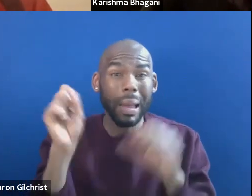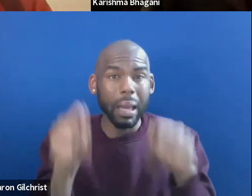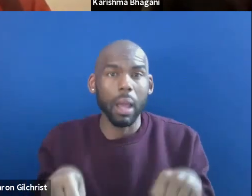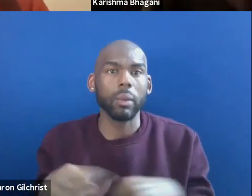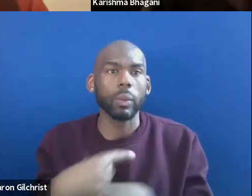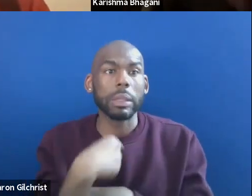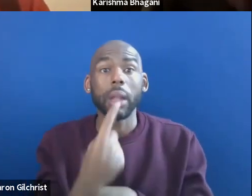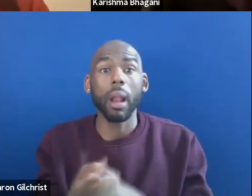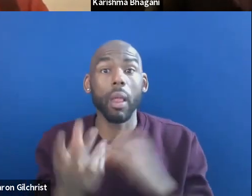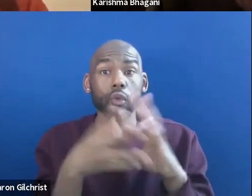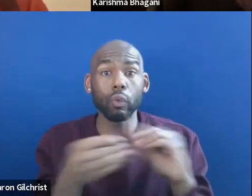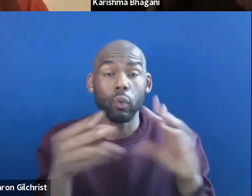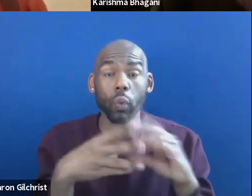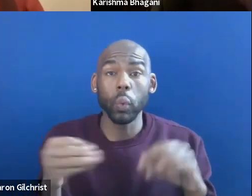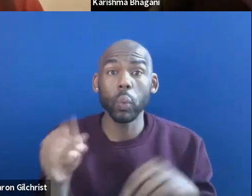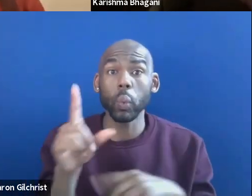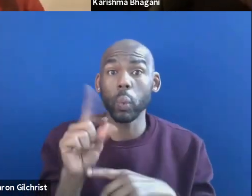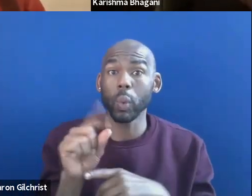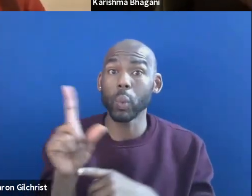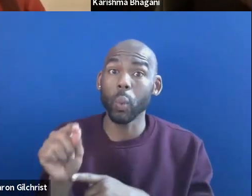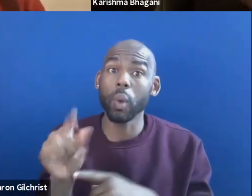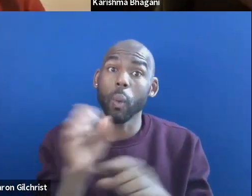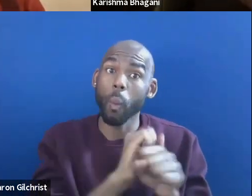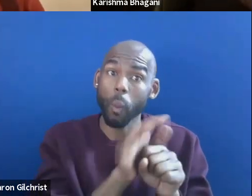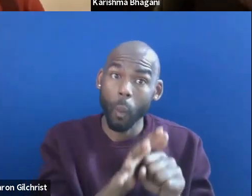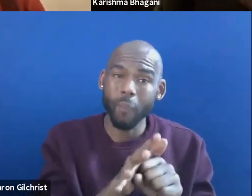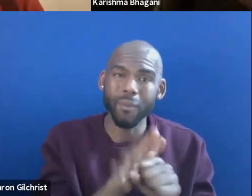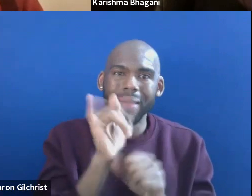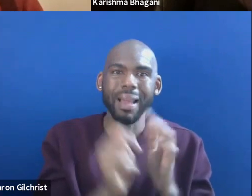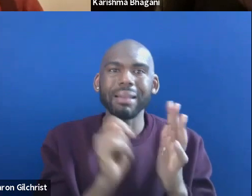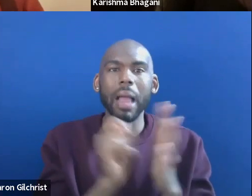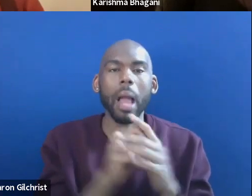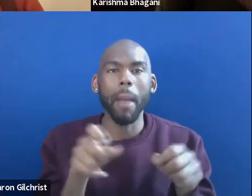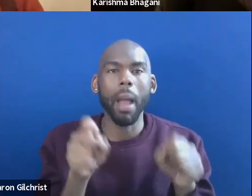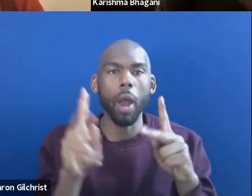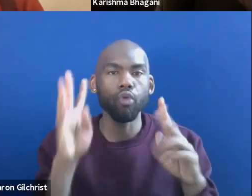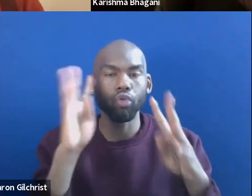And I think 2020 COVID sort of allowed creatives to start thinking in that way.